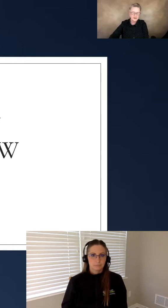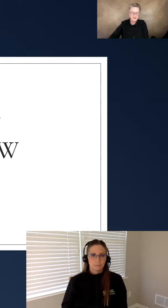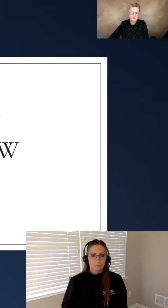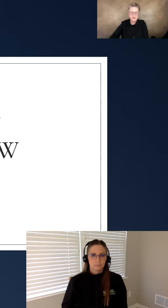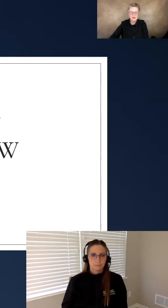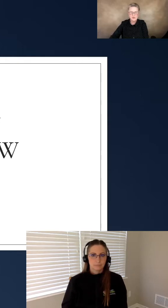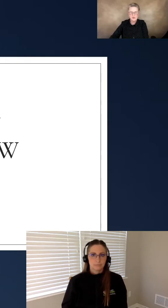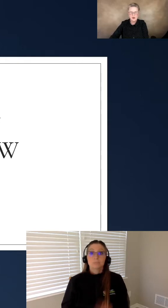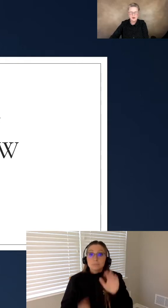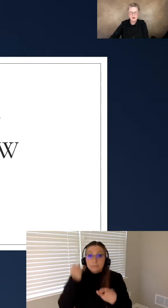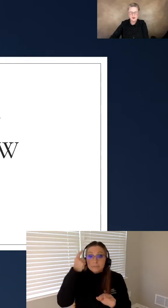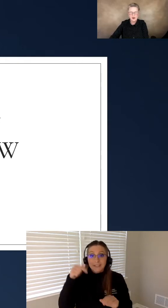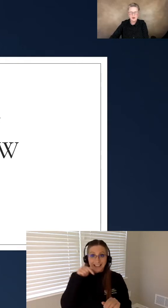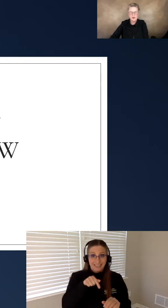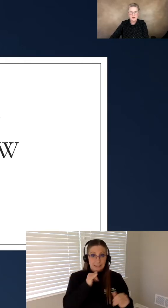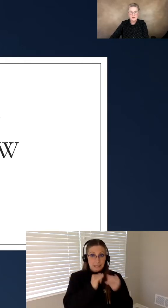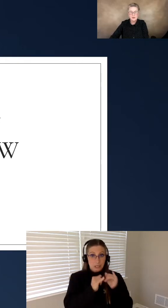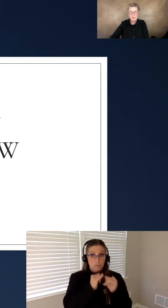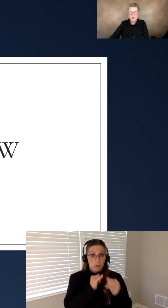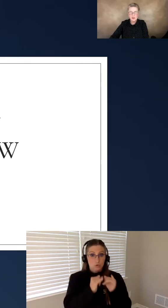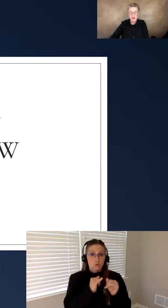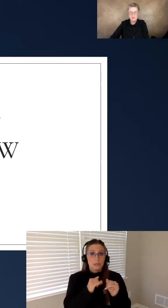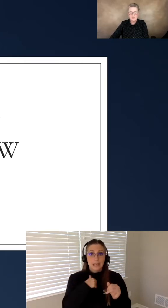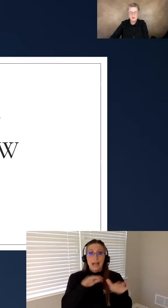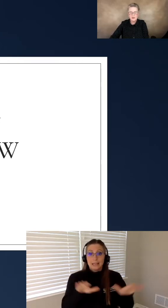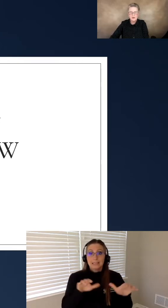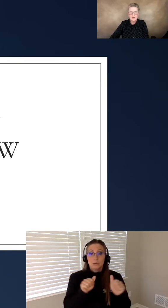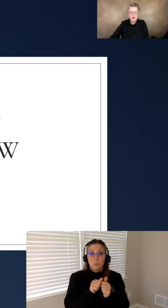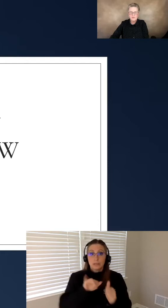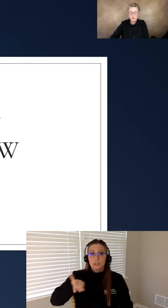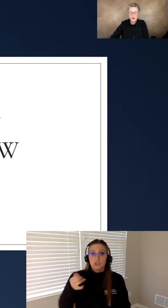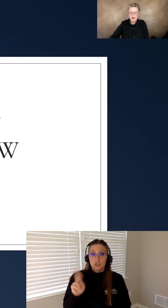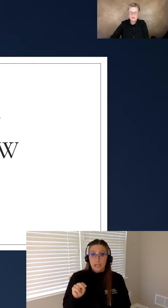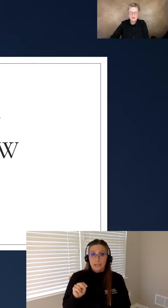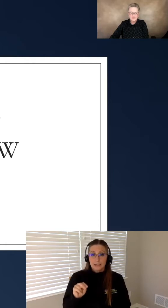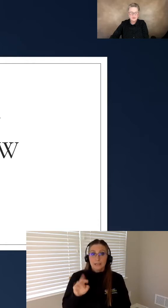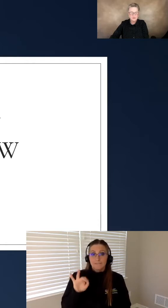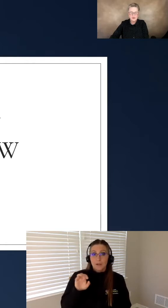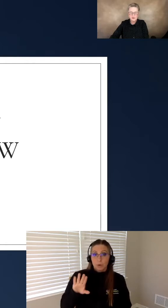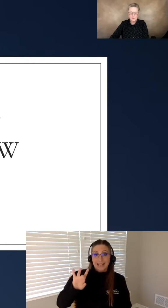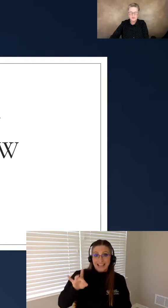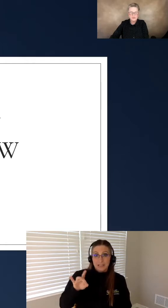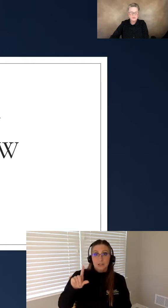this was an interview that I did with Jan on February 18th in 2015,